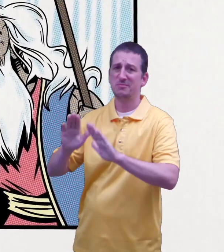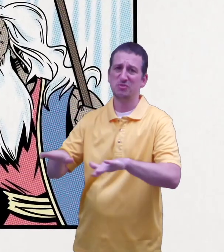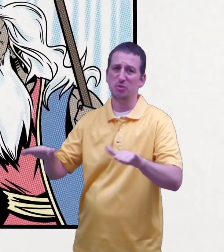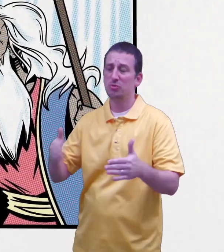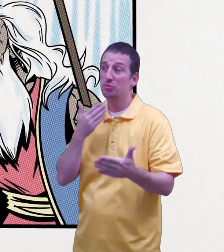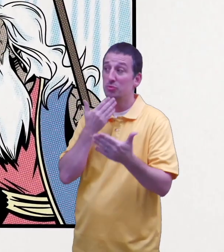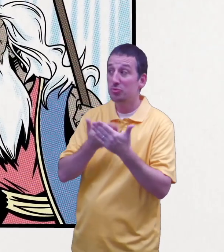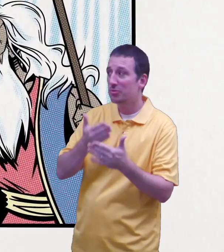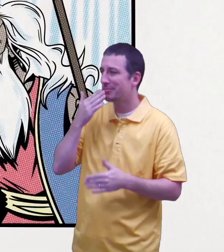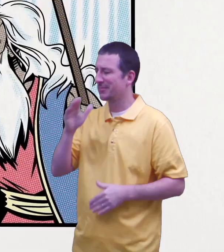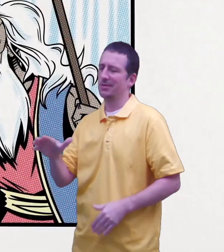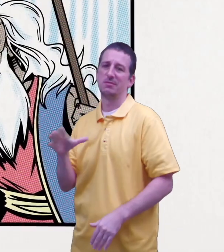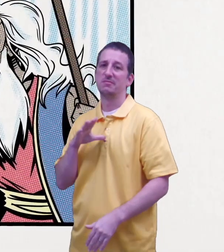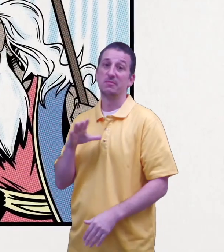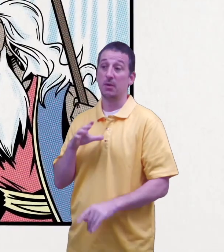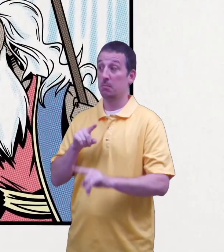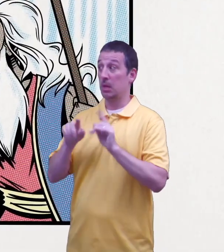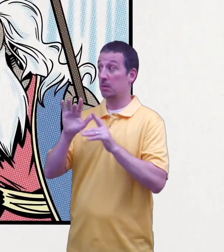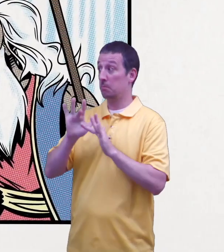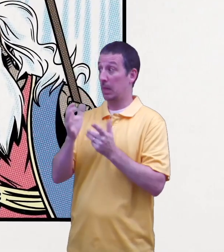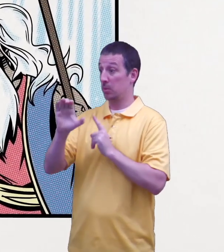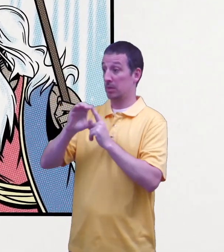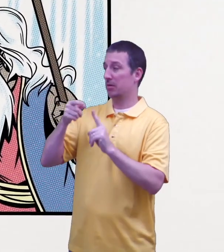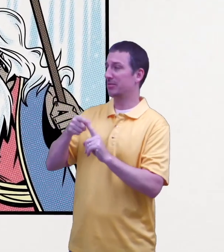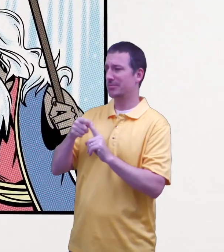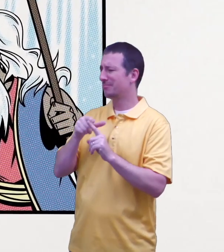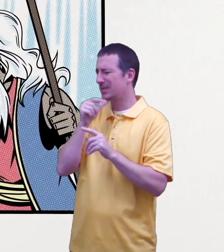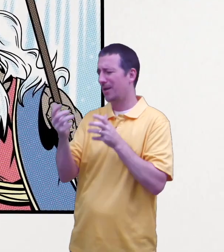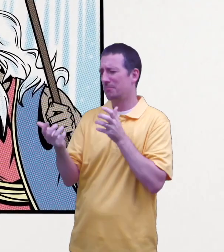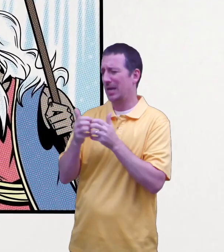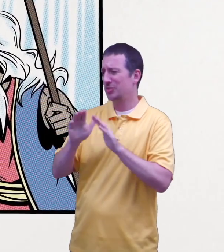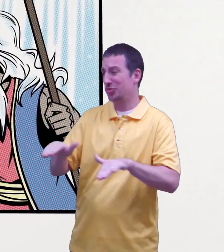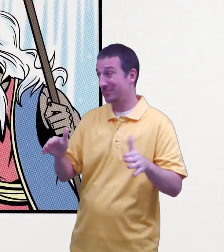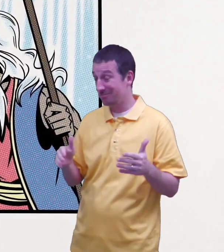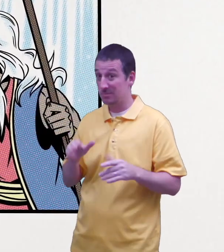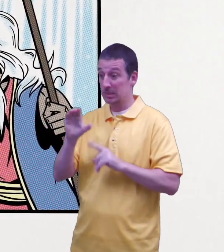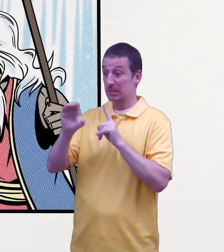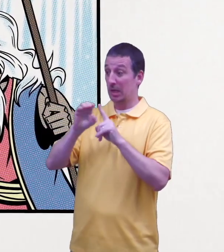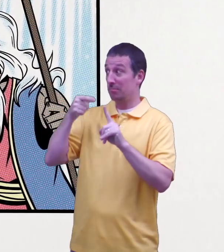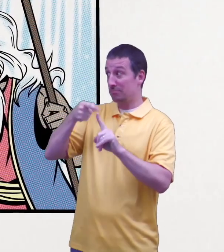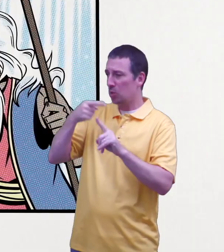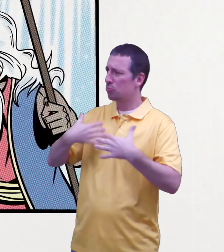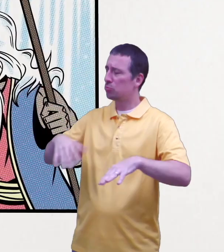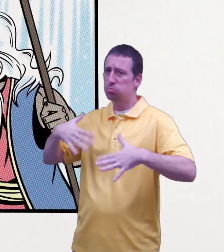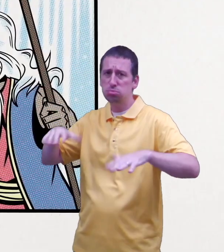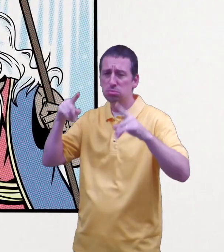helpful for teaching children there’s such a thing as good and evil, but the Bible is not a children’s book. Its characters are very complex,